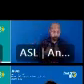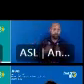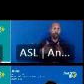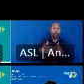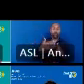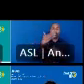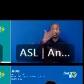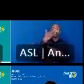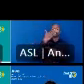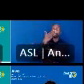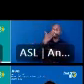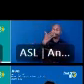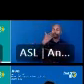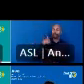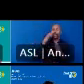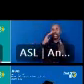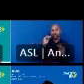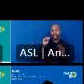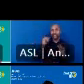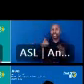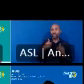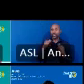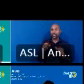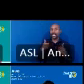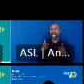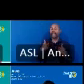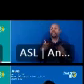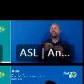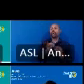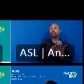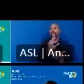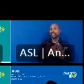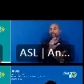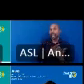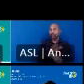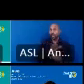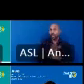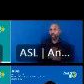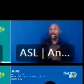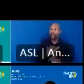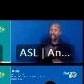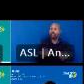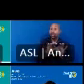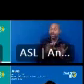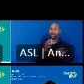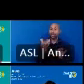anticipated having more in person work, which we really feel is important because we are in this inspiring space.